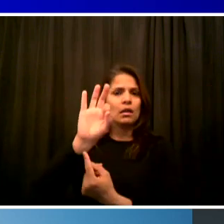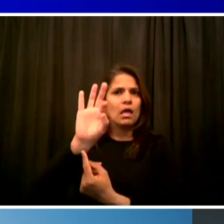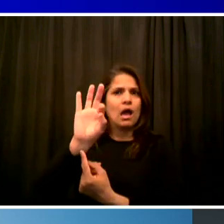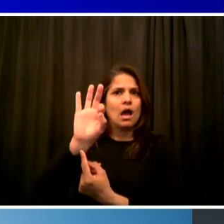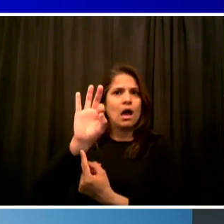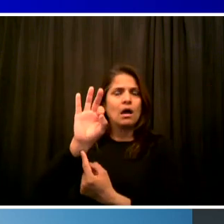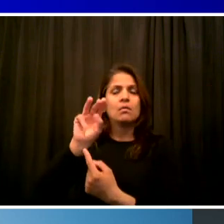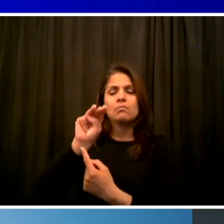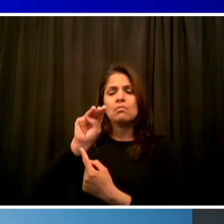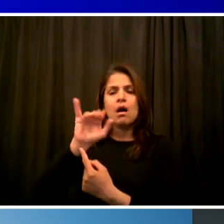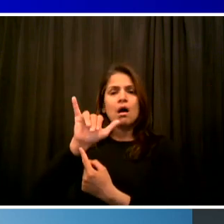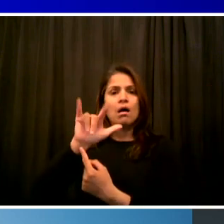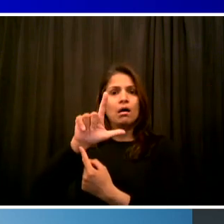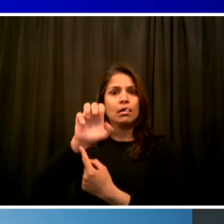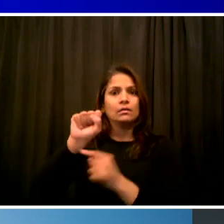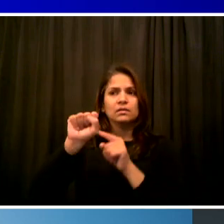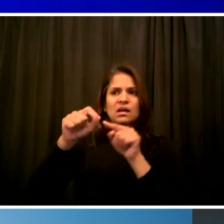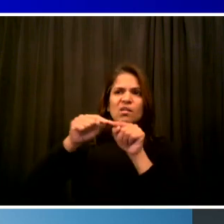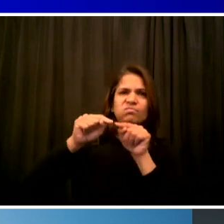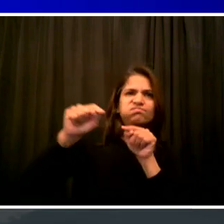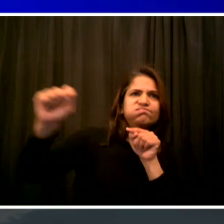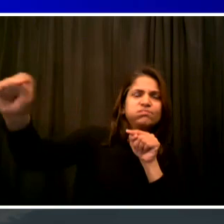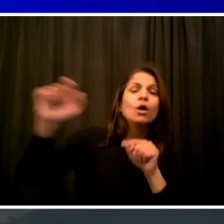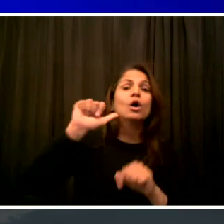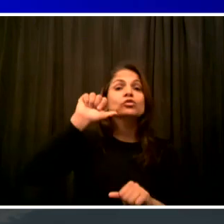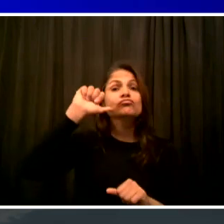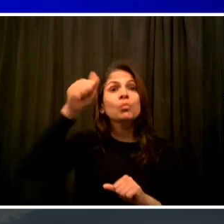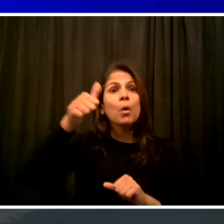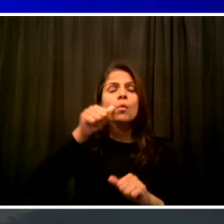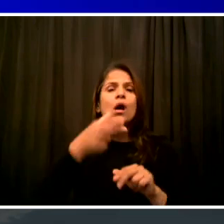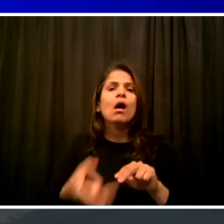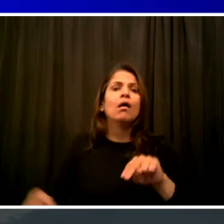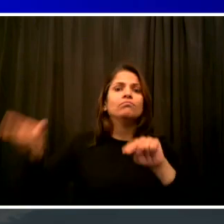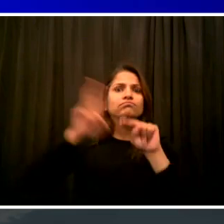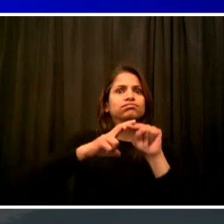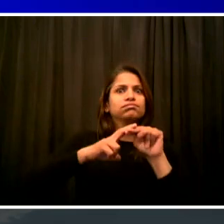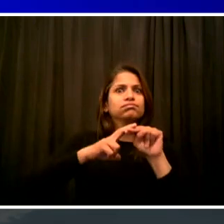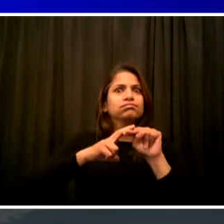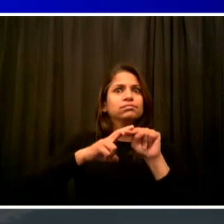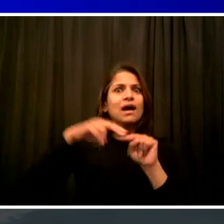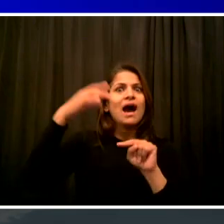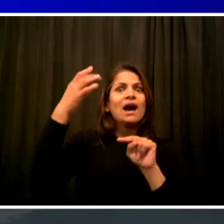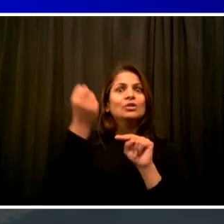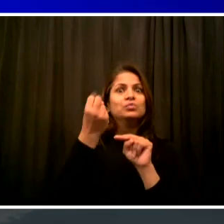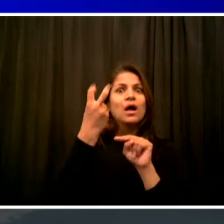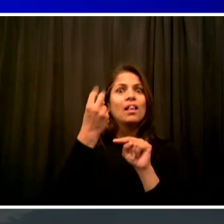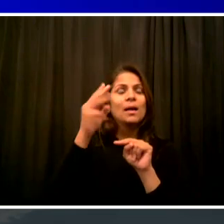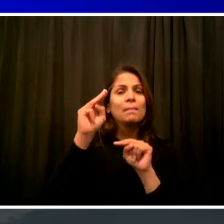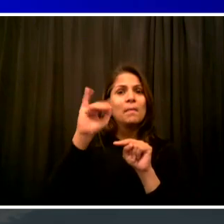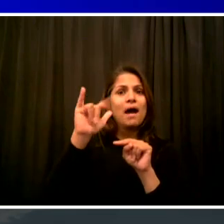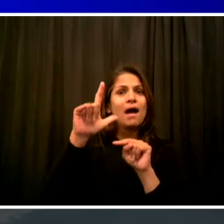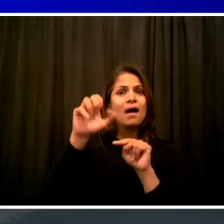UP. A TOTALOF NEIN MILES. BY TOMORROW, WE WILL DOUBLE THAT TOTAL. 12 MILES MORE OF